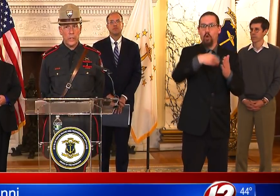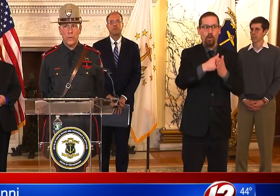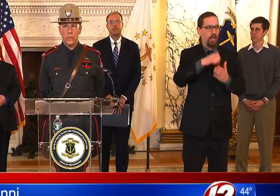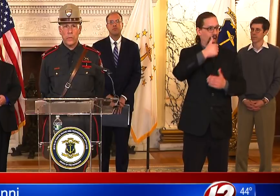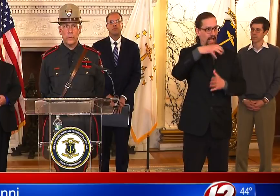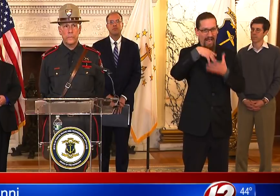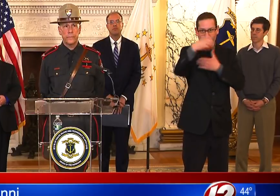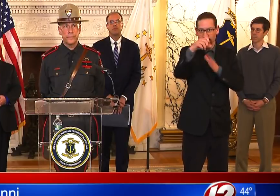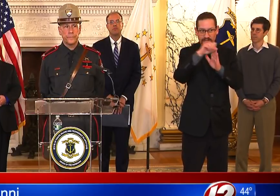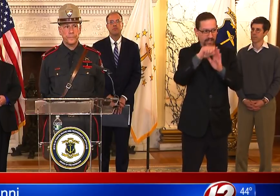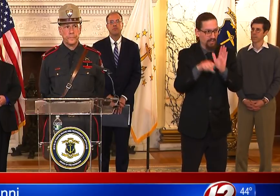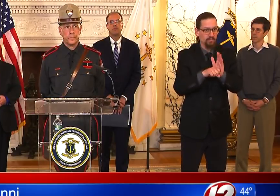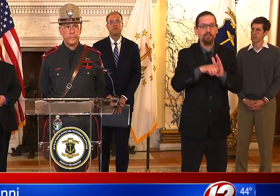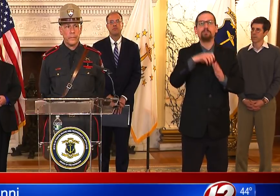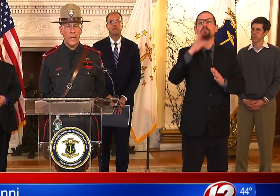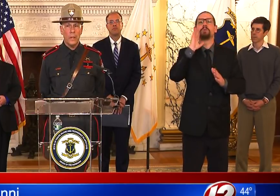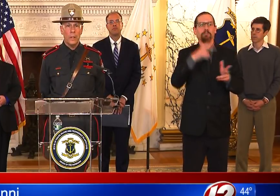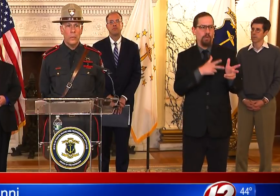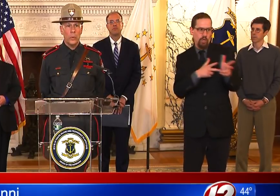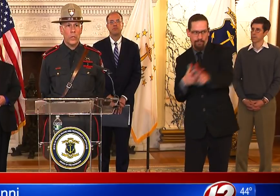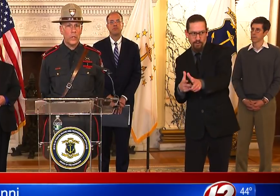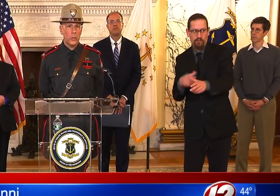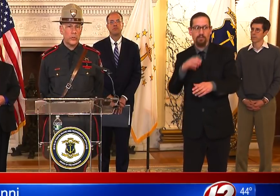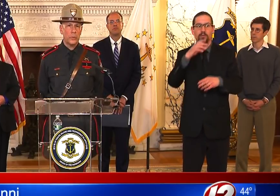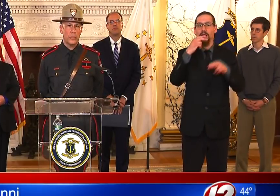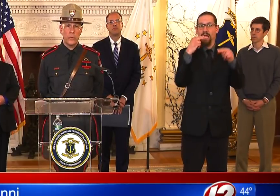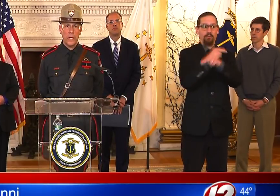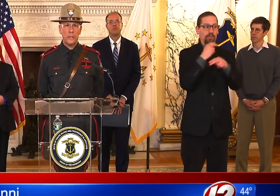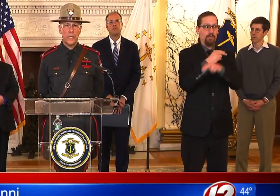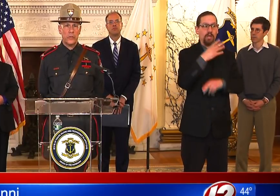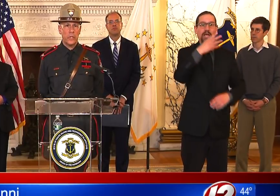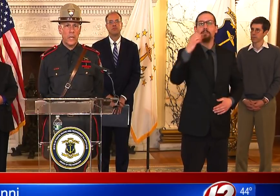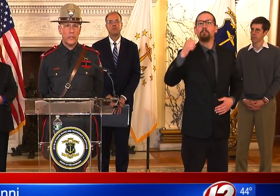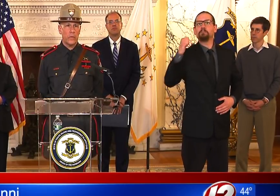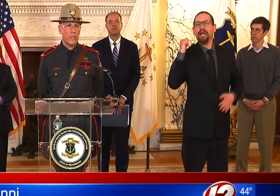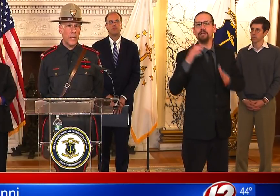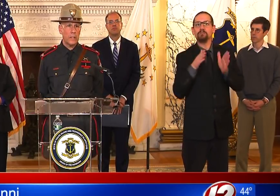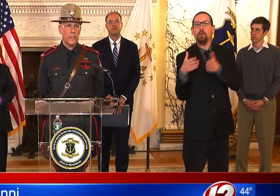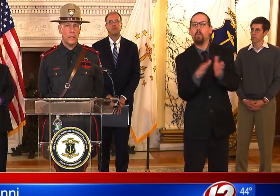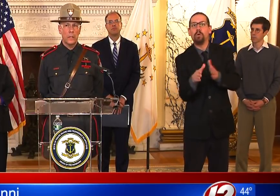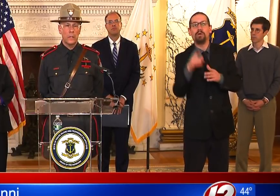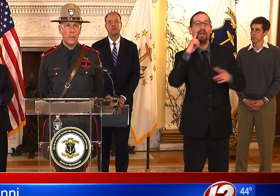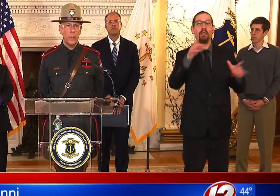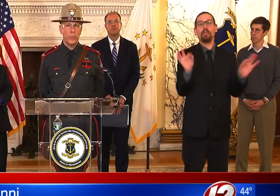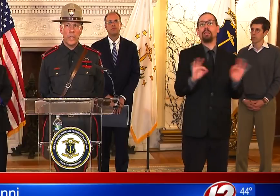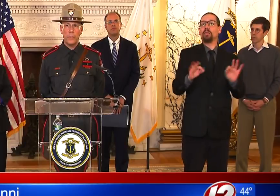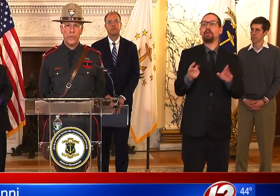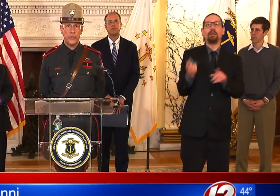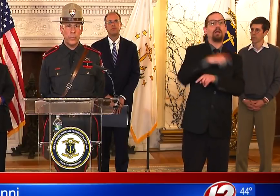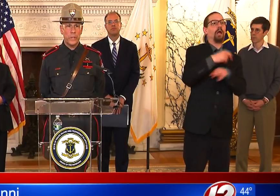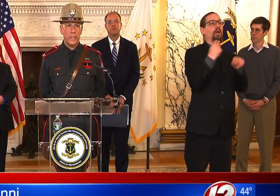VEHICLES WILL BE REQUIRED TO STOP AT ONE OF THE INFORMATION CENTERS ON HIGHWAYS AND